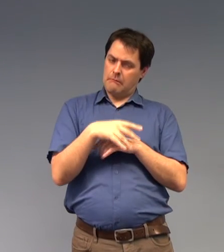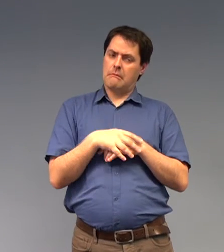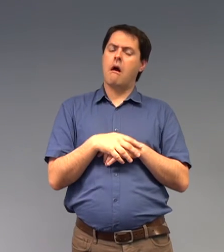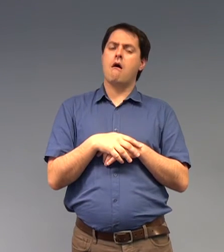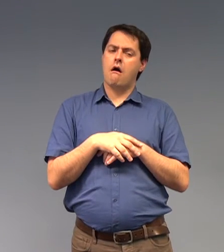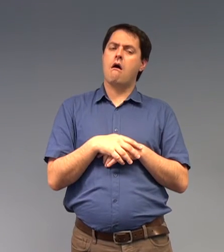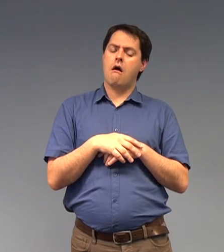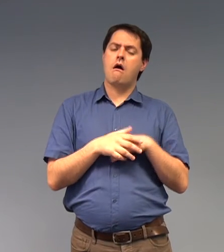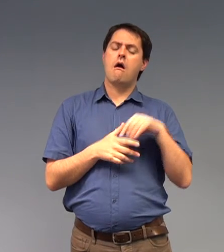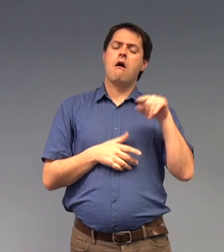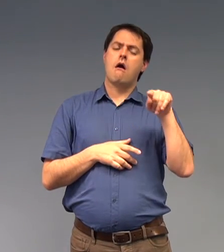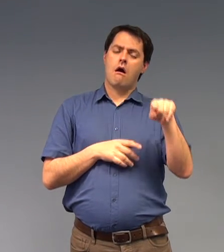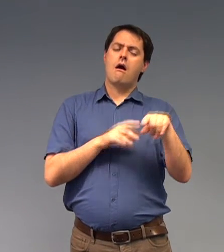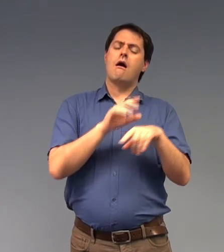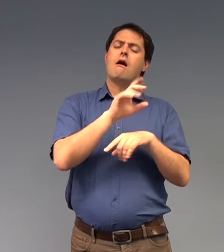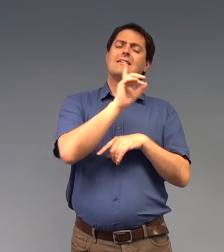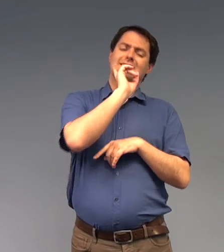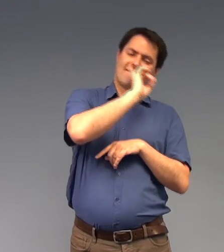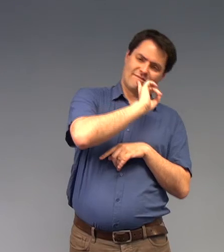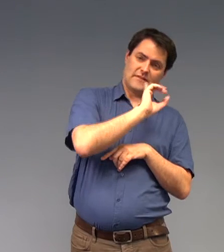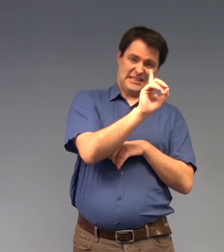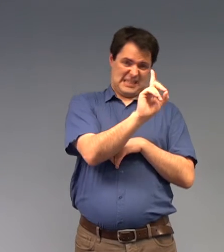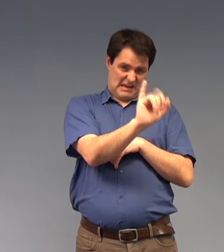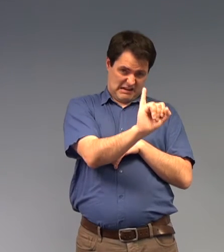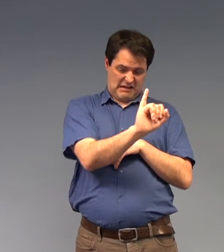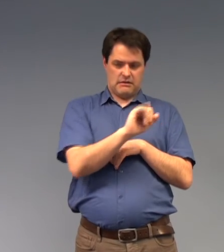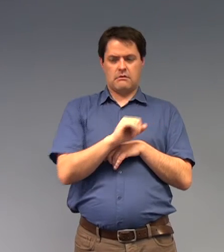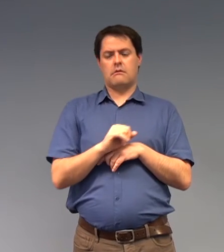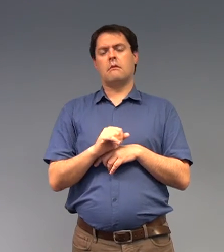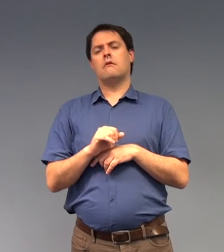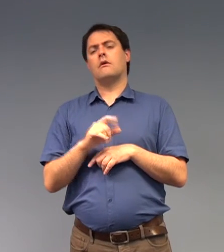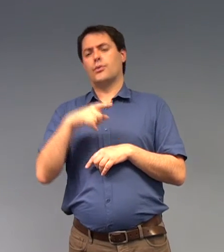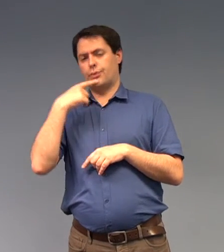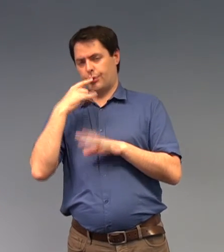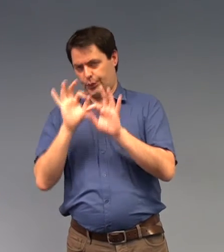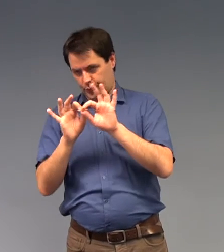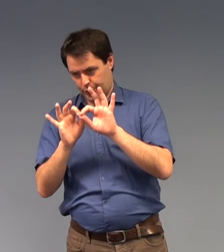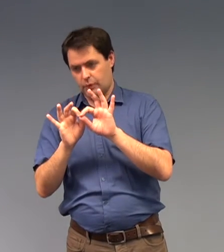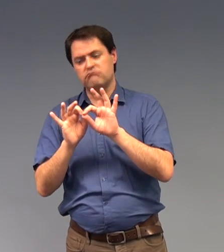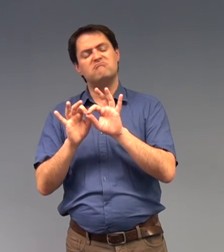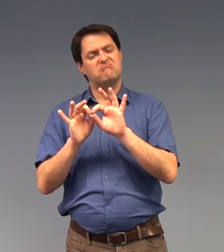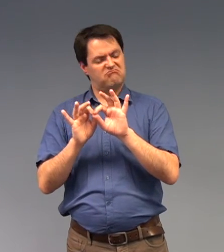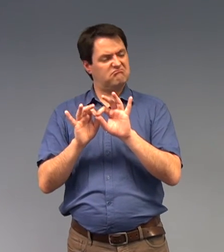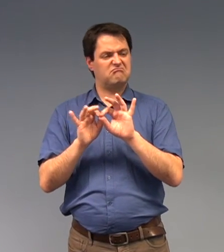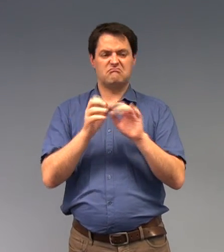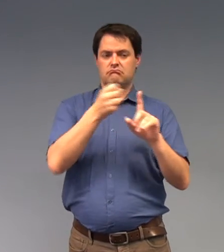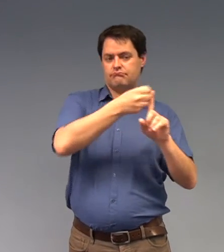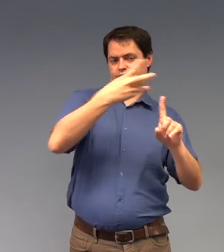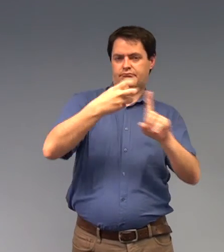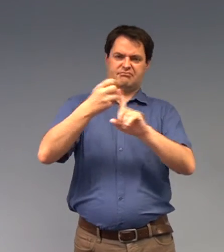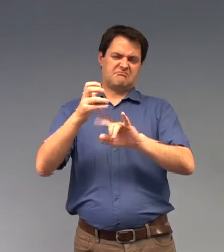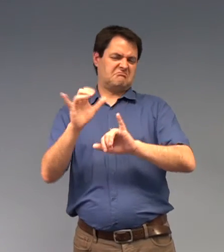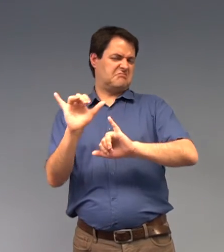it looks like that within the lab, the DIs and the hearing interpreters performed the